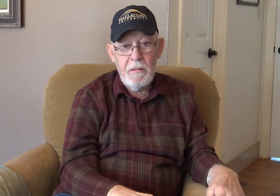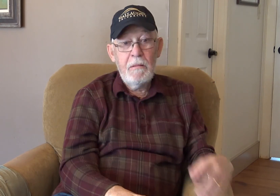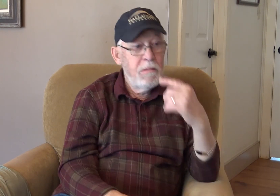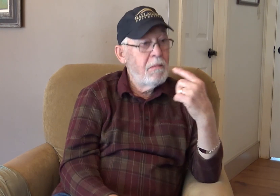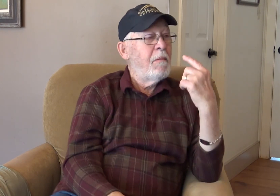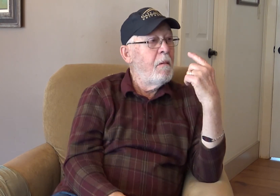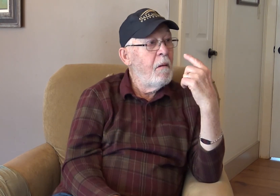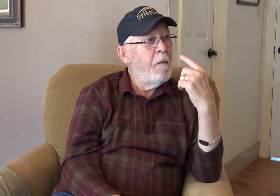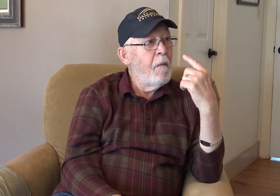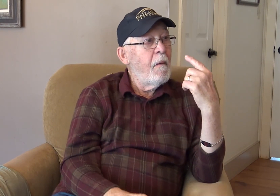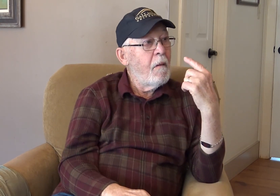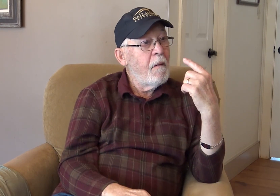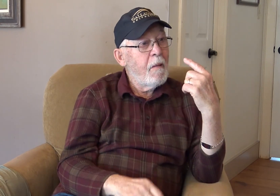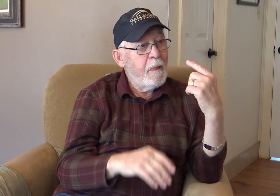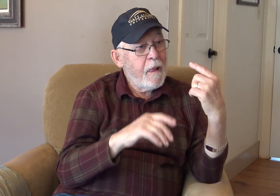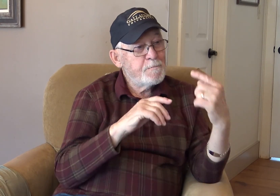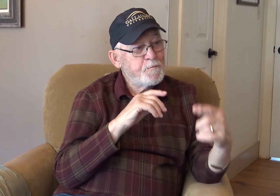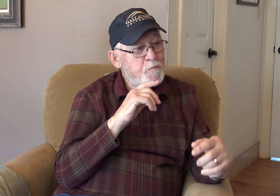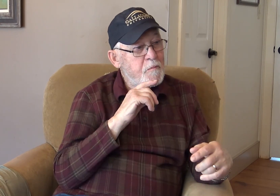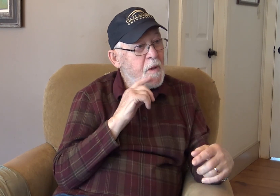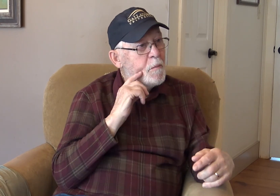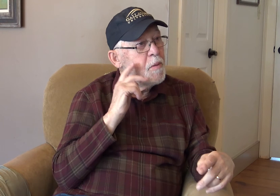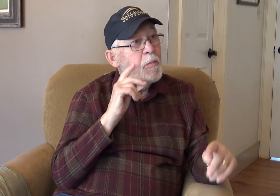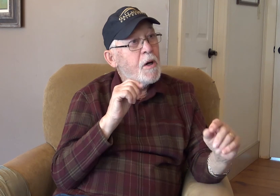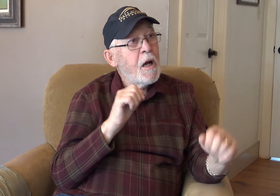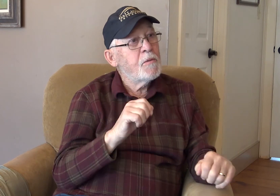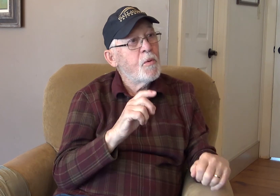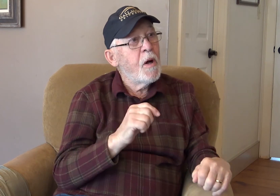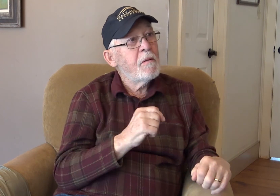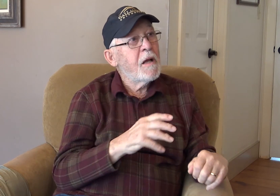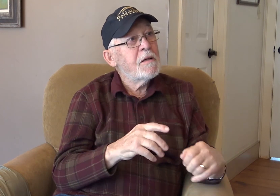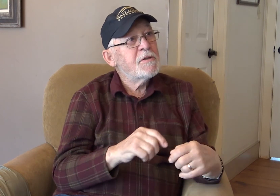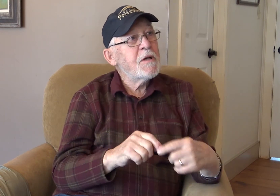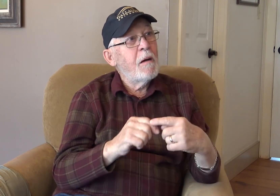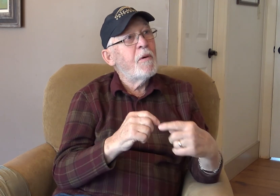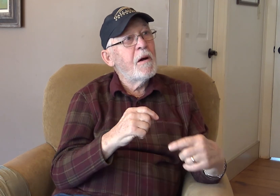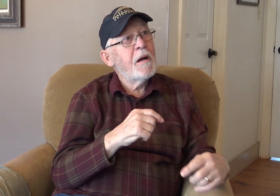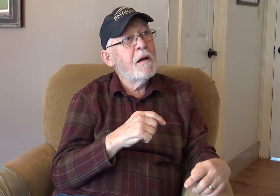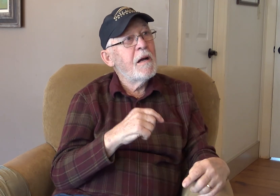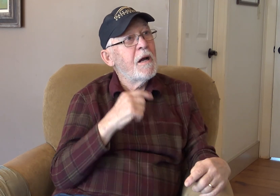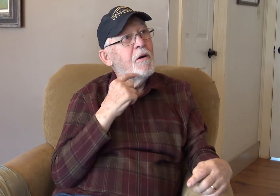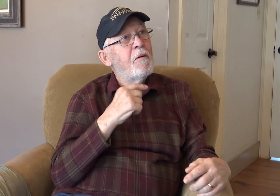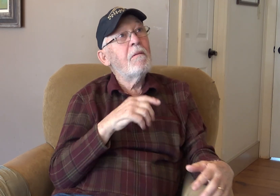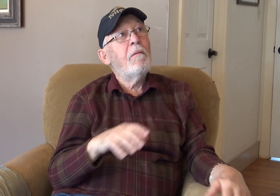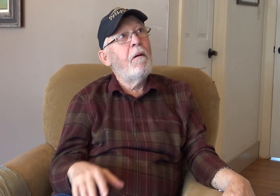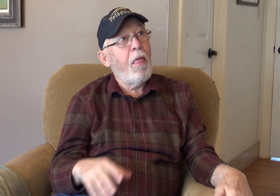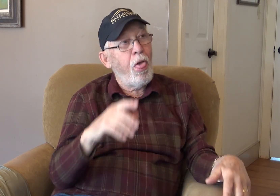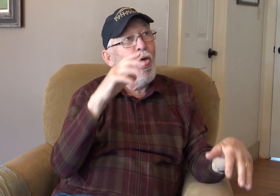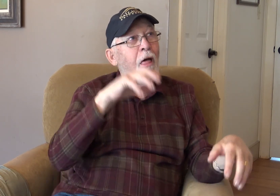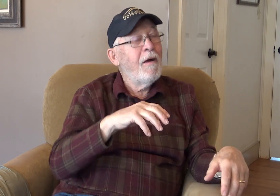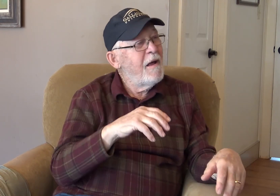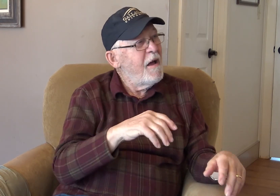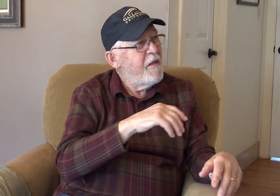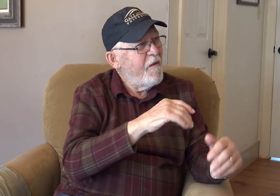We were astonished! [When Jordan said] "Deaf people can do anything except hear", We were dumbfounded!